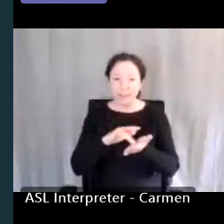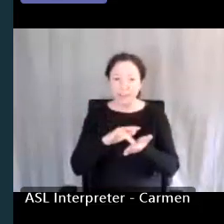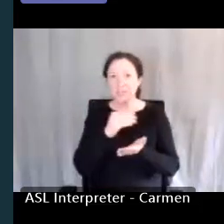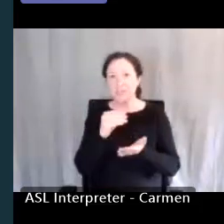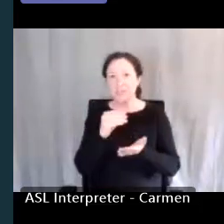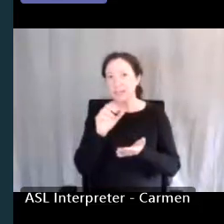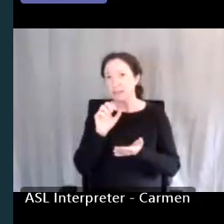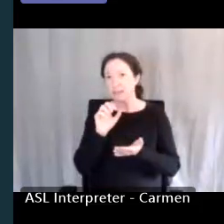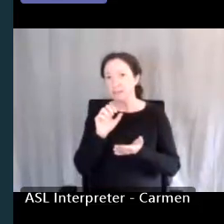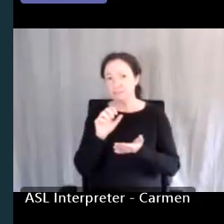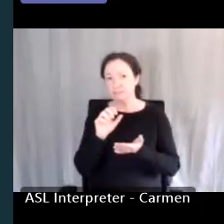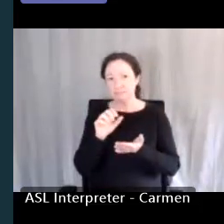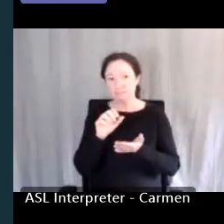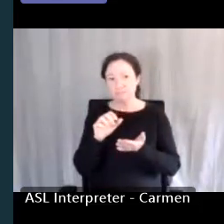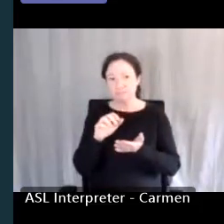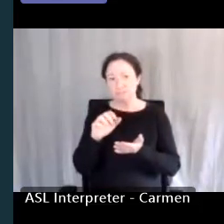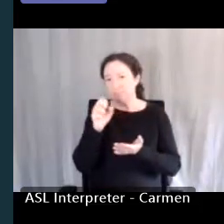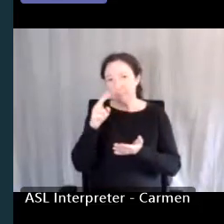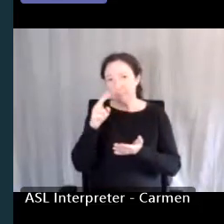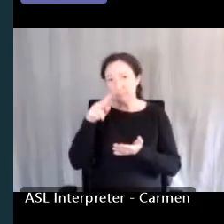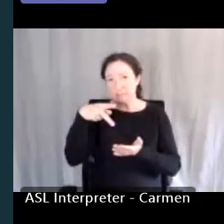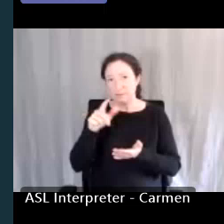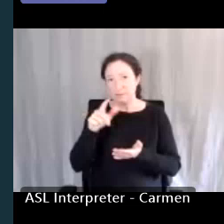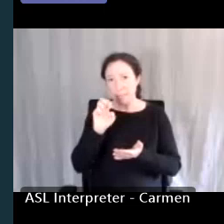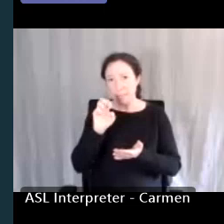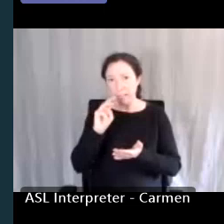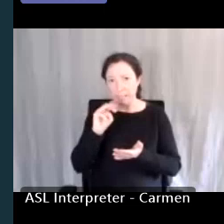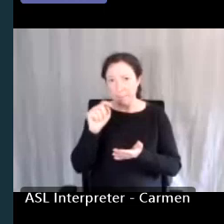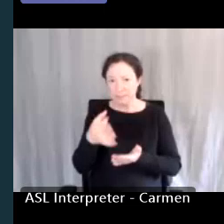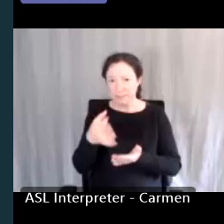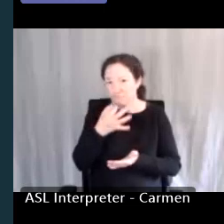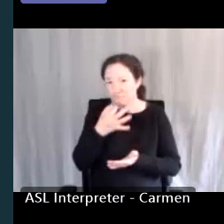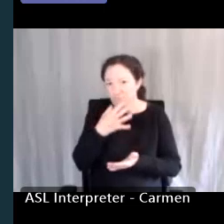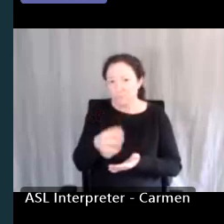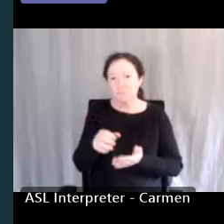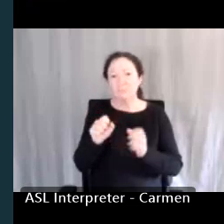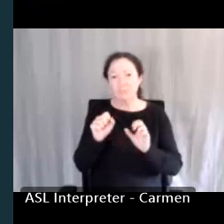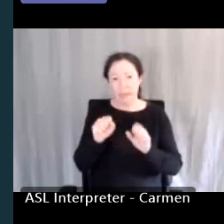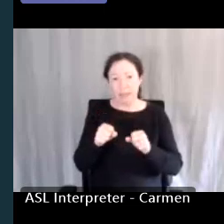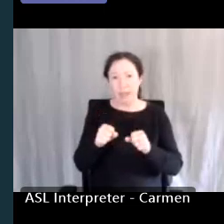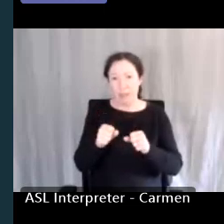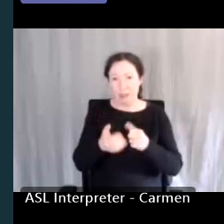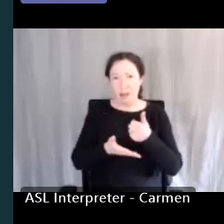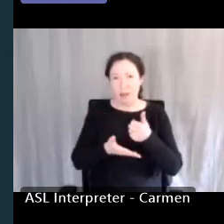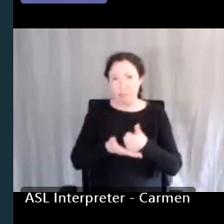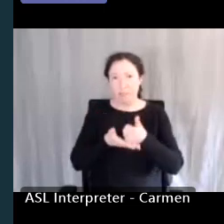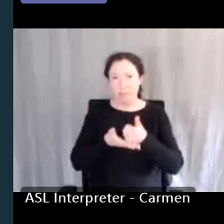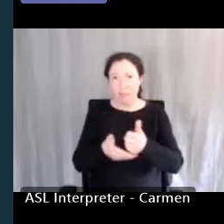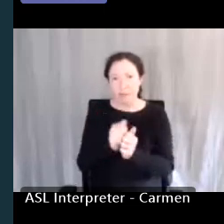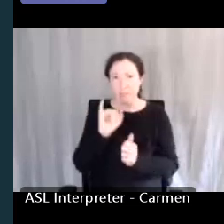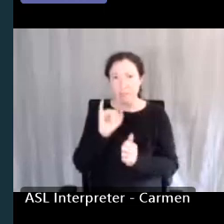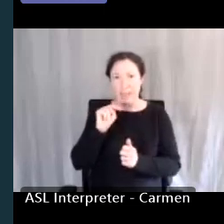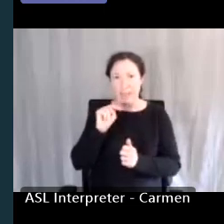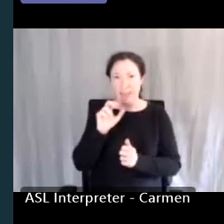And then big ideas for blood sugar stability. So these are, you'll have some big take home points 'cause we do kind of get, you know, big and then get nitty gritty.